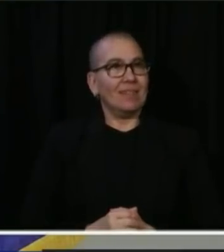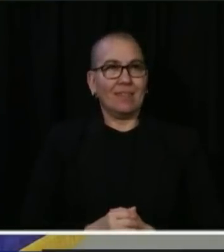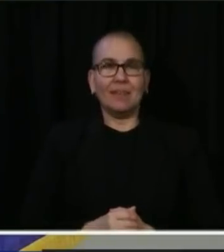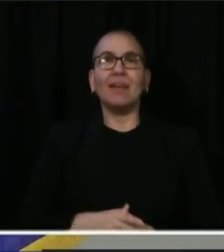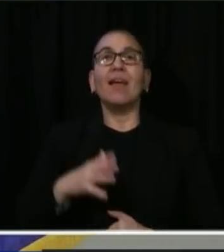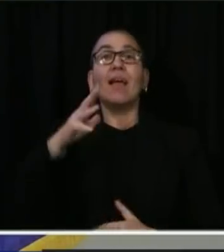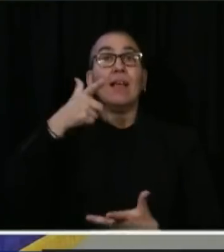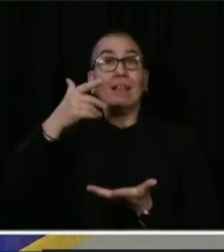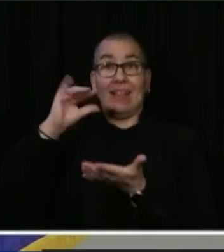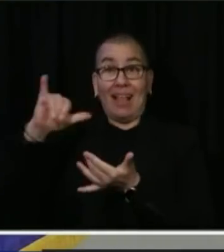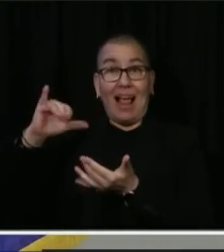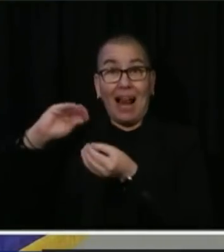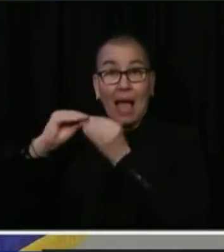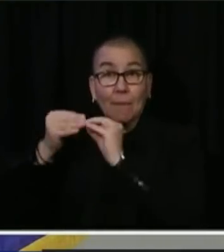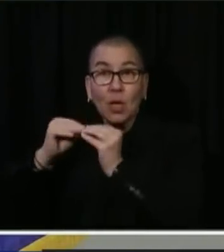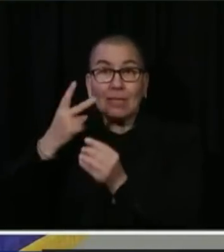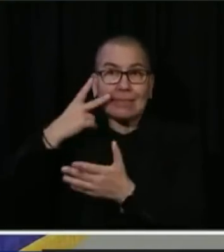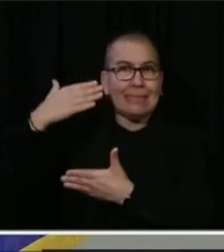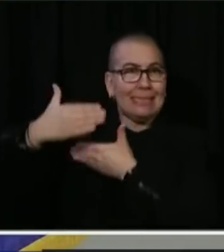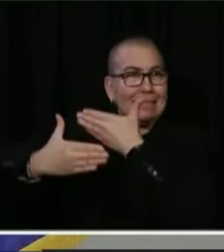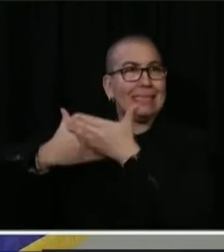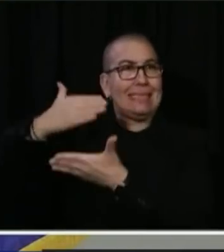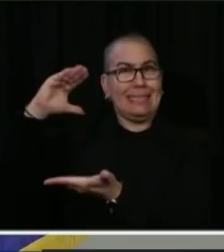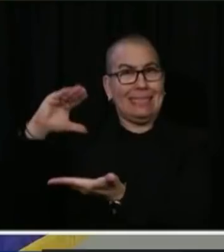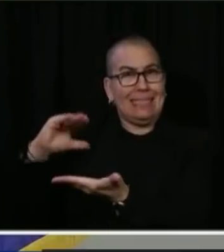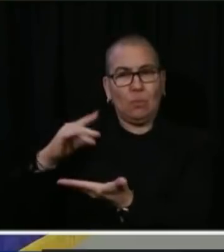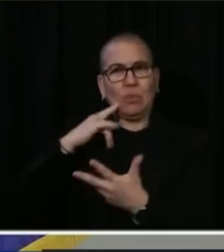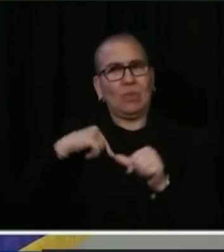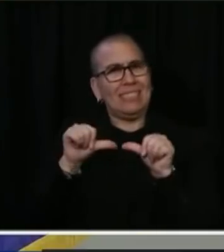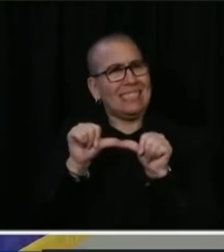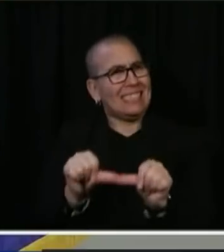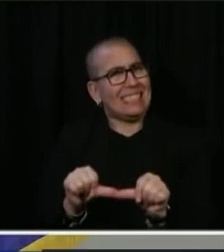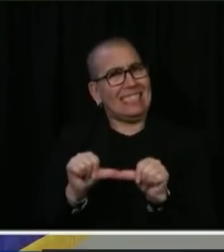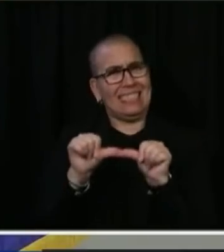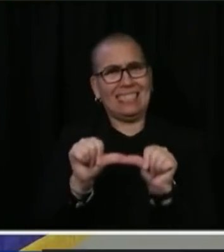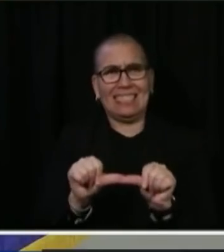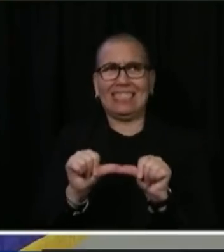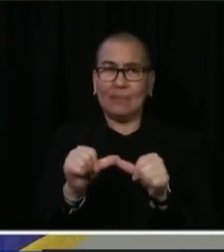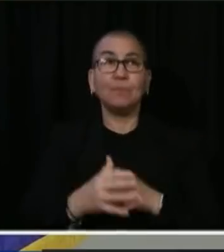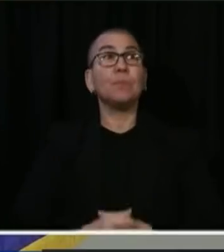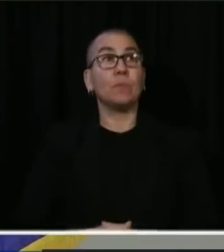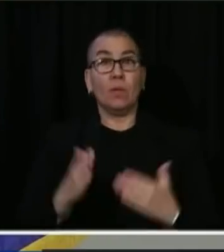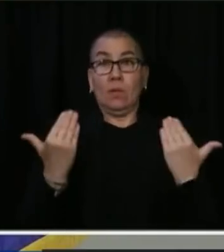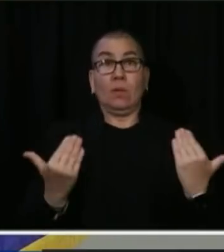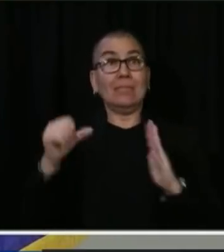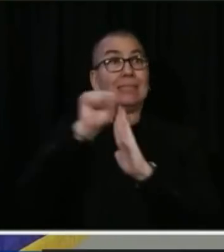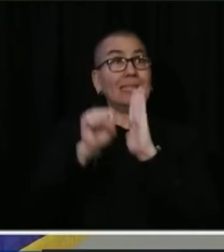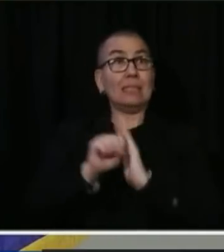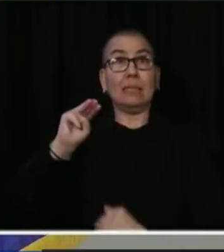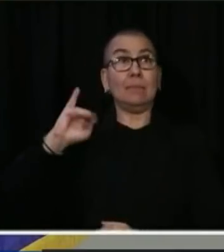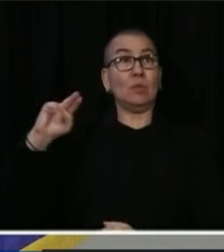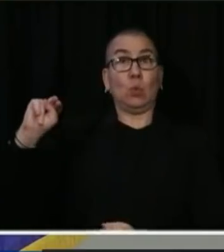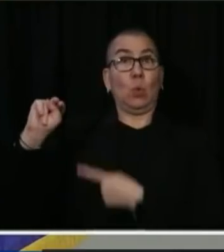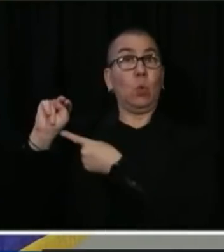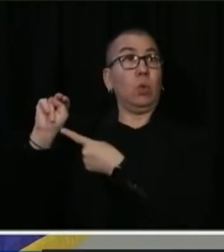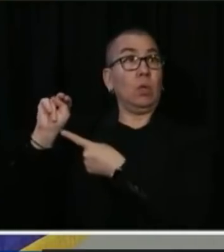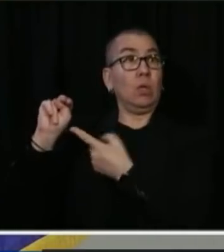THAT FALL BETWEEN 12 AND 15, TALKING TO OUR PEDIATRICIAN AND MAKING ARRANGEMENTS FOR CAPACITY TO GET THE